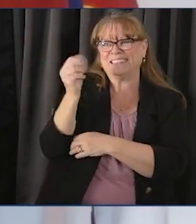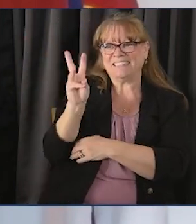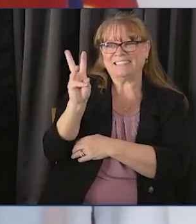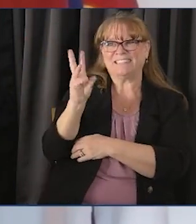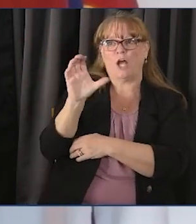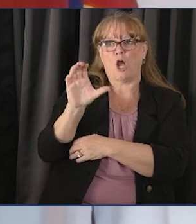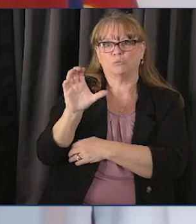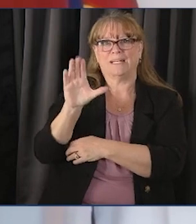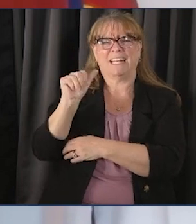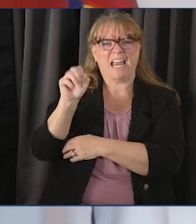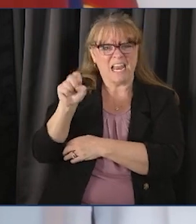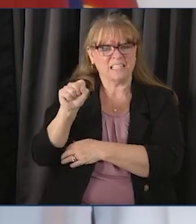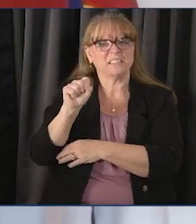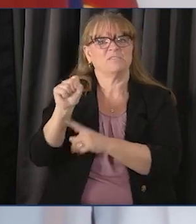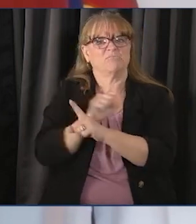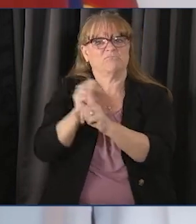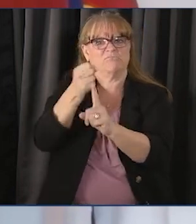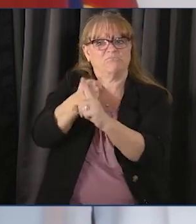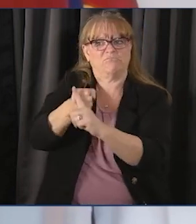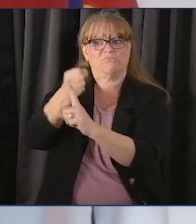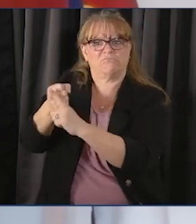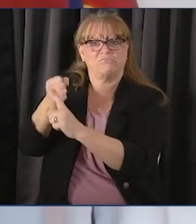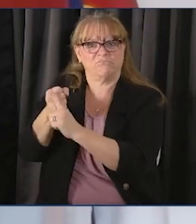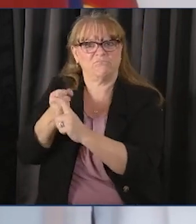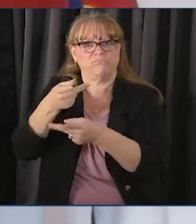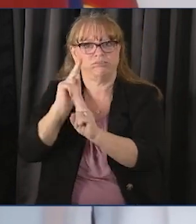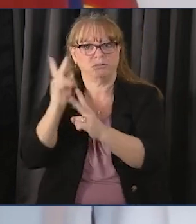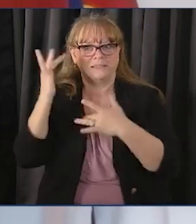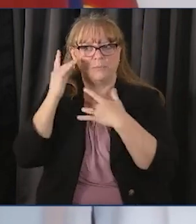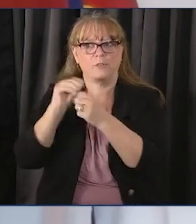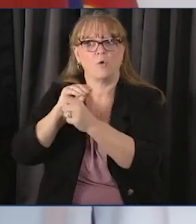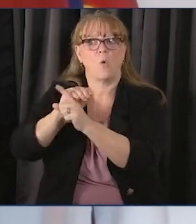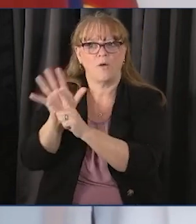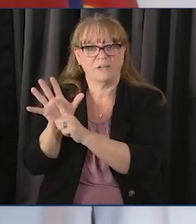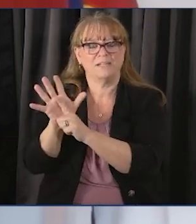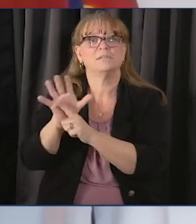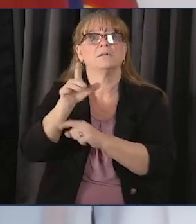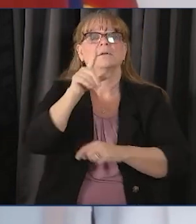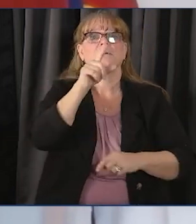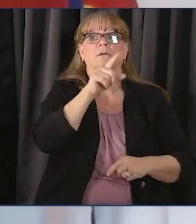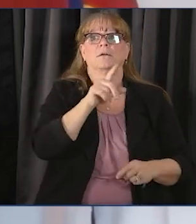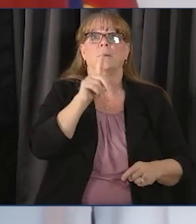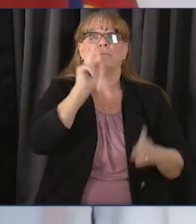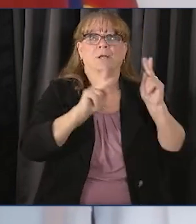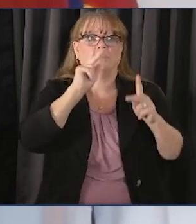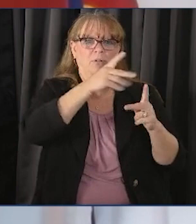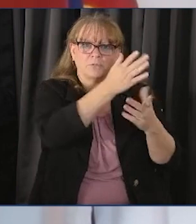We have lost 4,502 people in Colorado due to COVID.